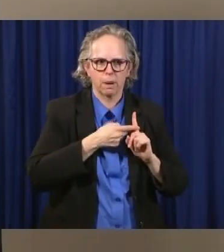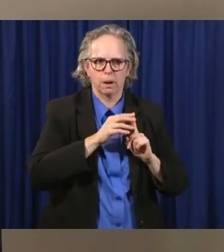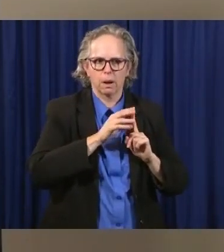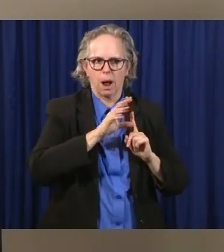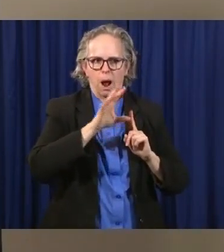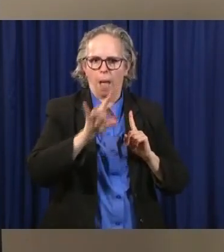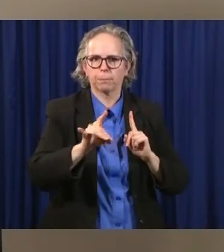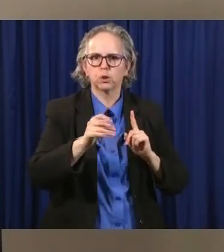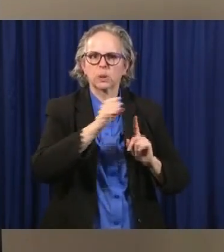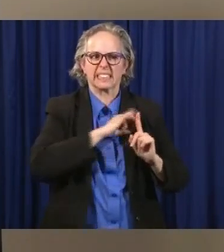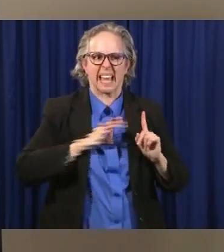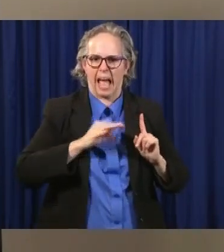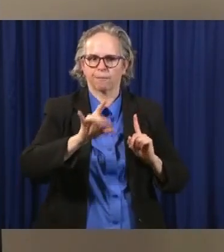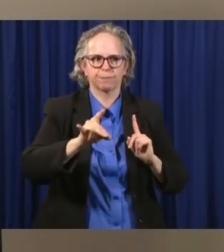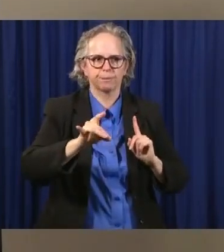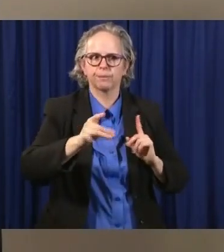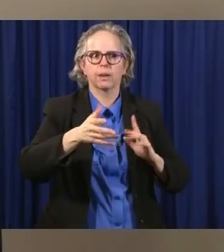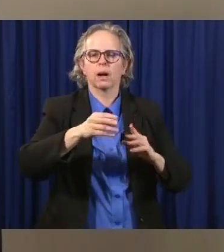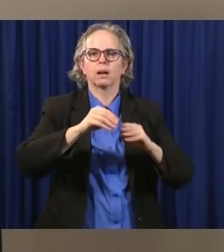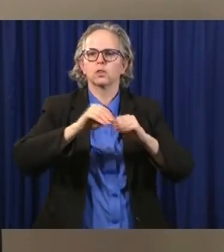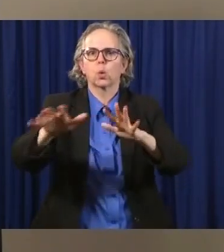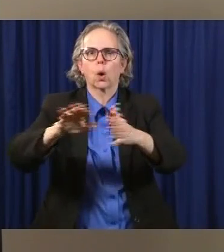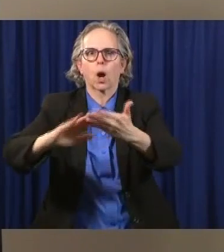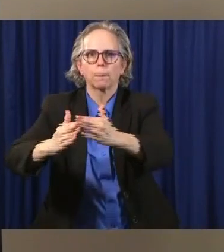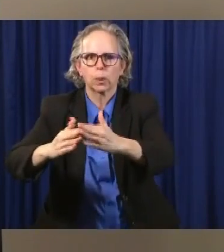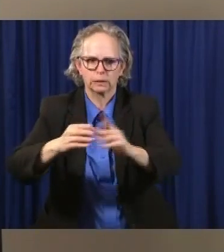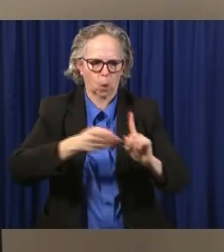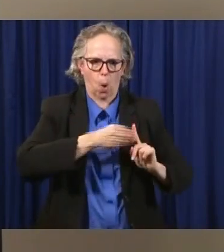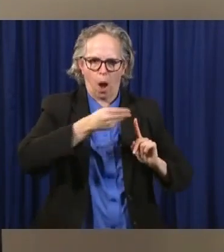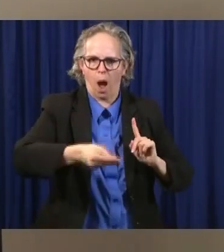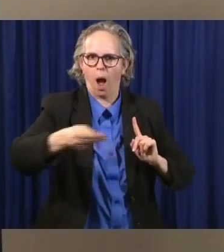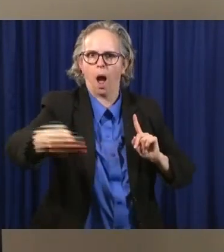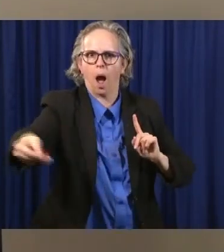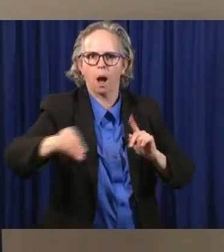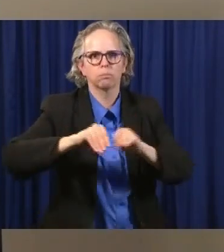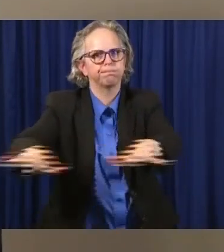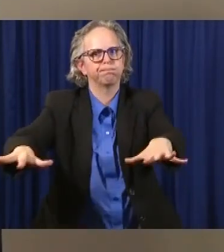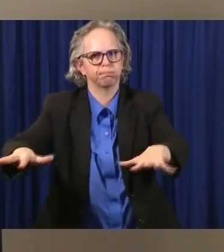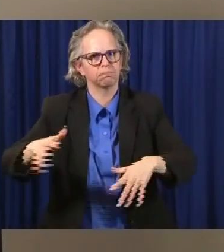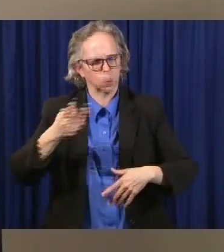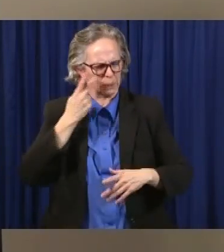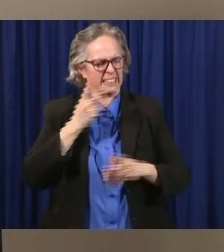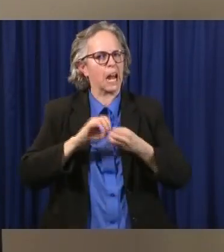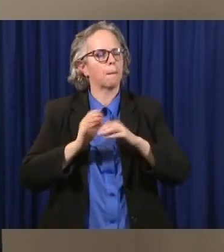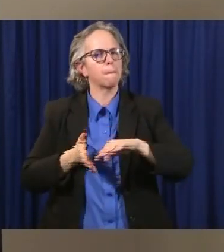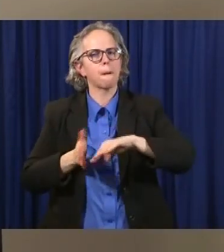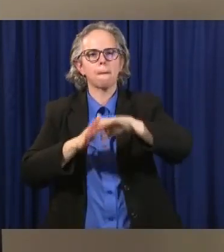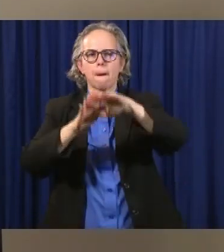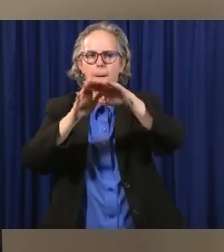THAT MAY HAPPEN IN A PLACE LIKE A NURSING HOME GOES WITH A WORKER BACK HOME, SPREADS THROUGHOUT THE COMMUNITY, AND THAT'S WHERE YOU KNOW WE WILL